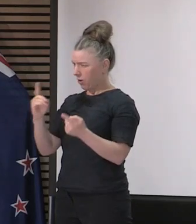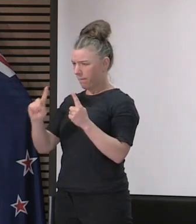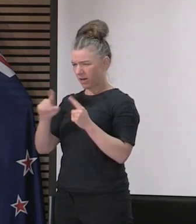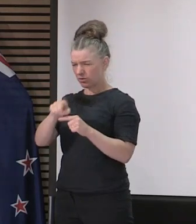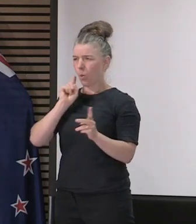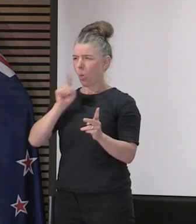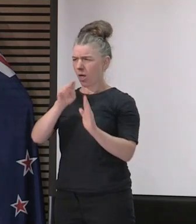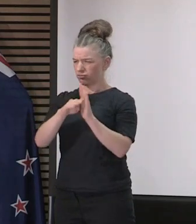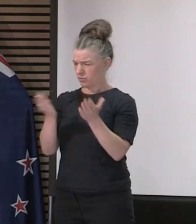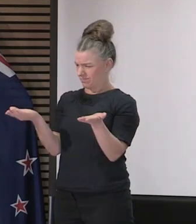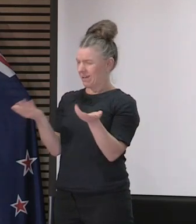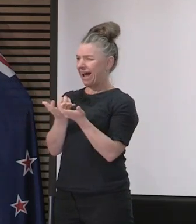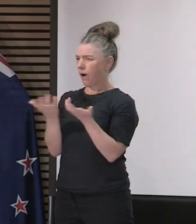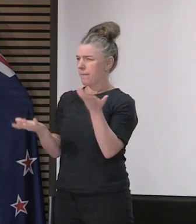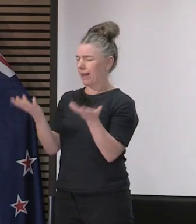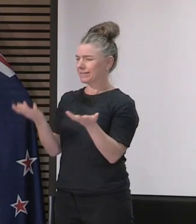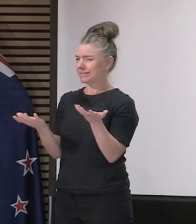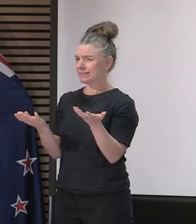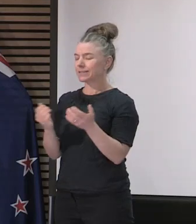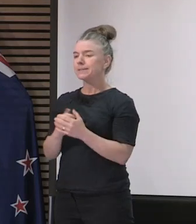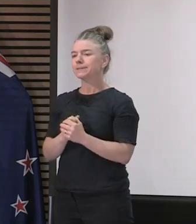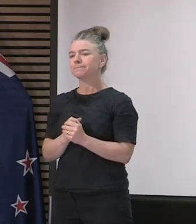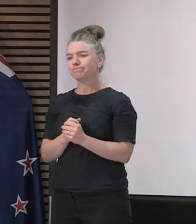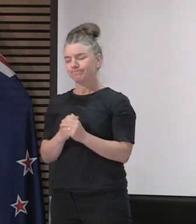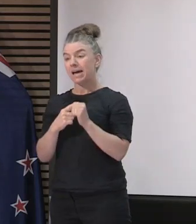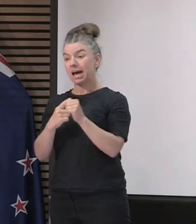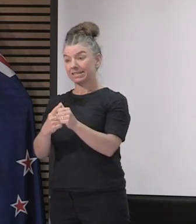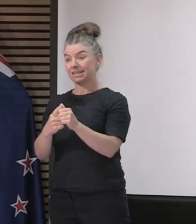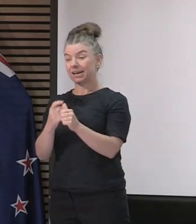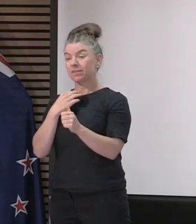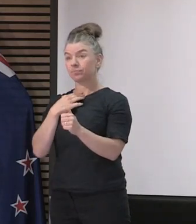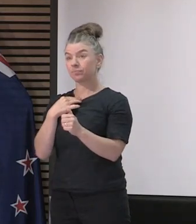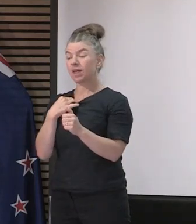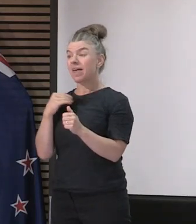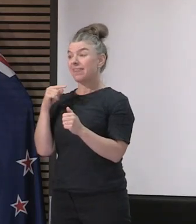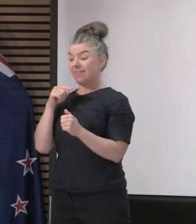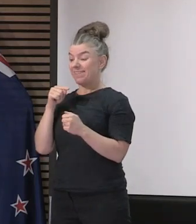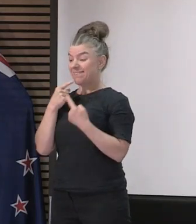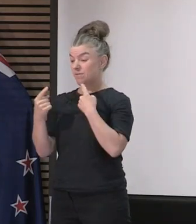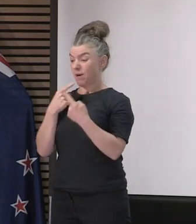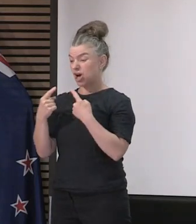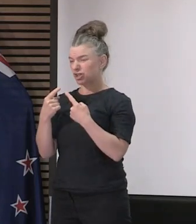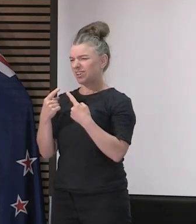what is the advice for level